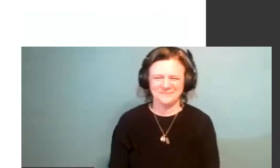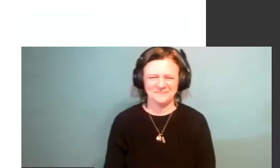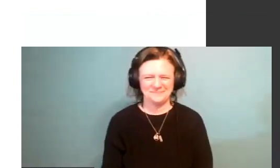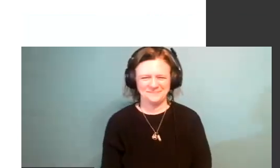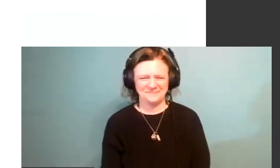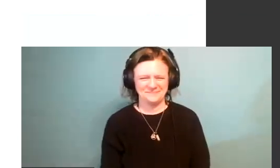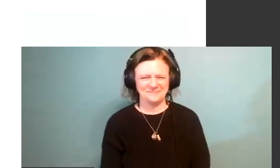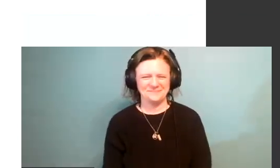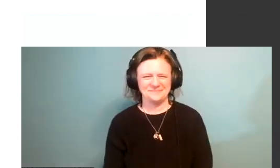to assist you. Thank you, everyone and have a